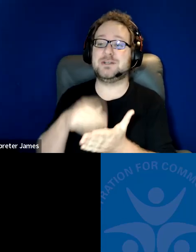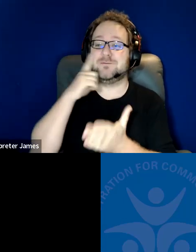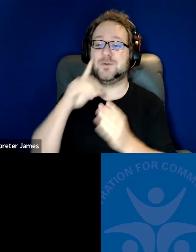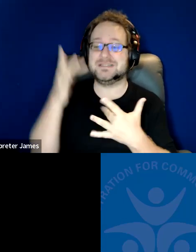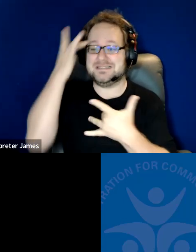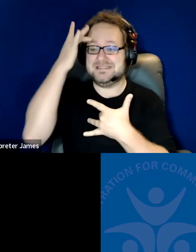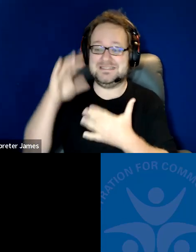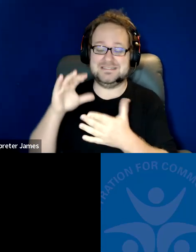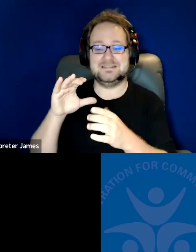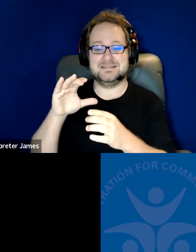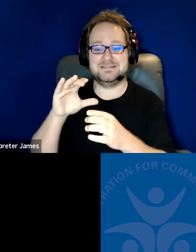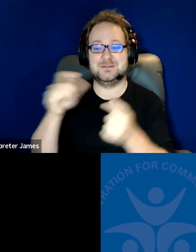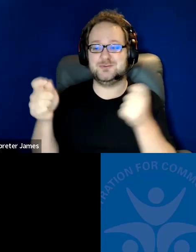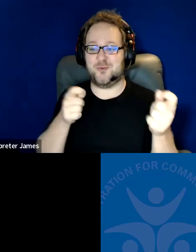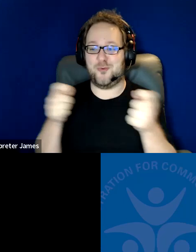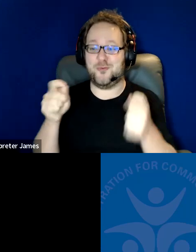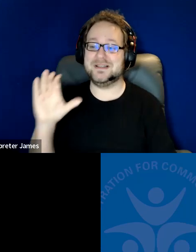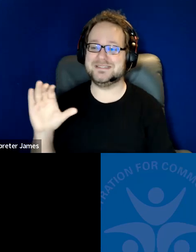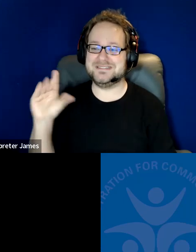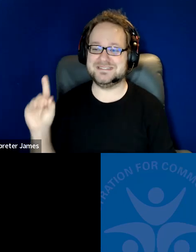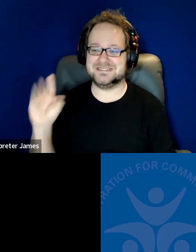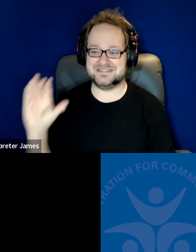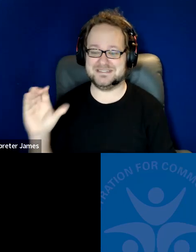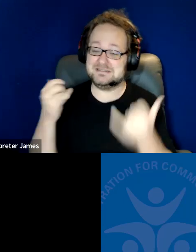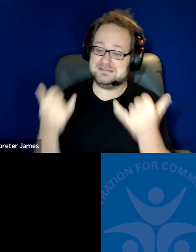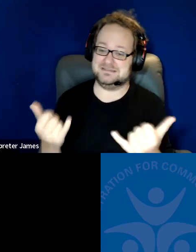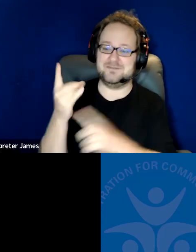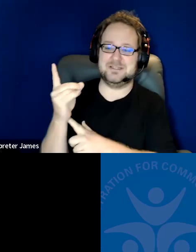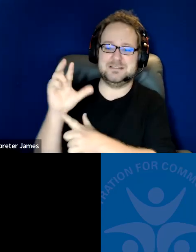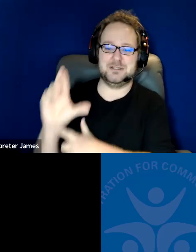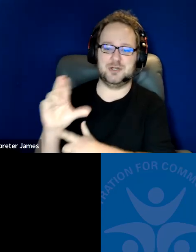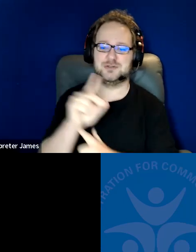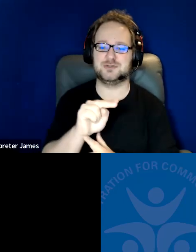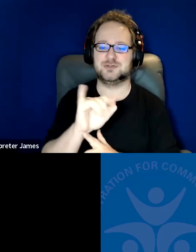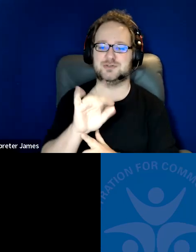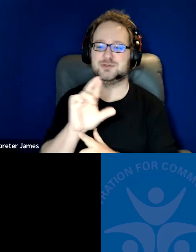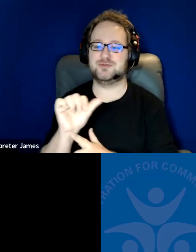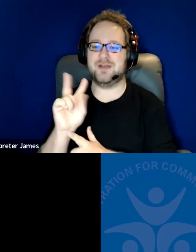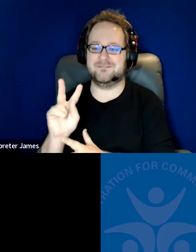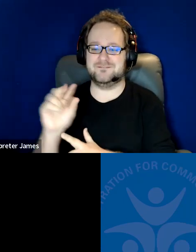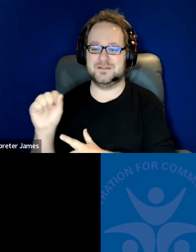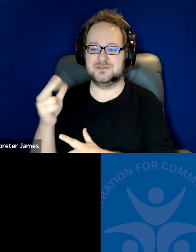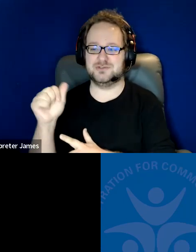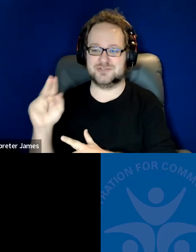Today we have with us Dr. Narav Shah who serves as the principal deputy director of the Centers